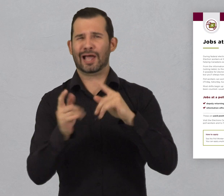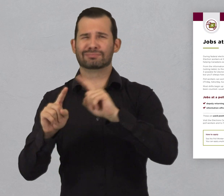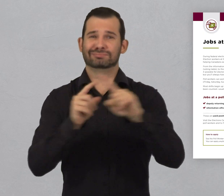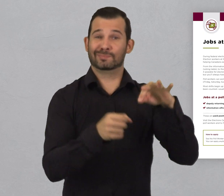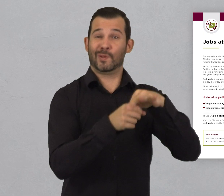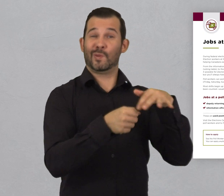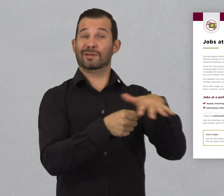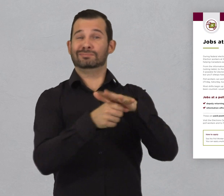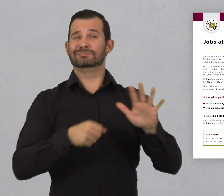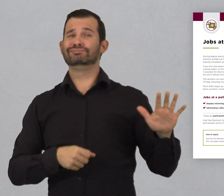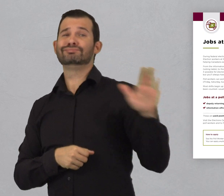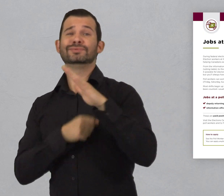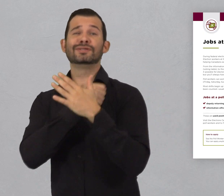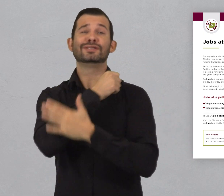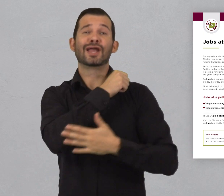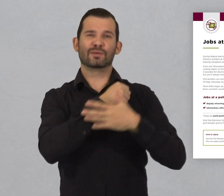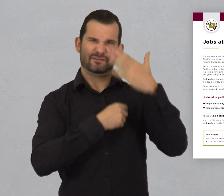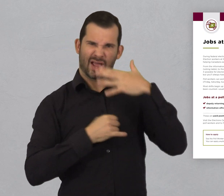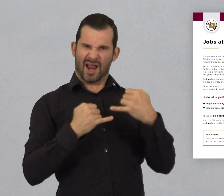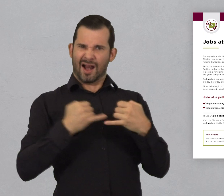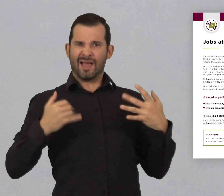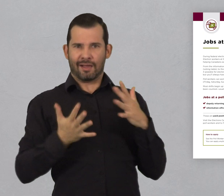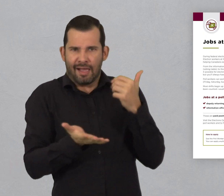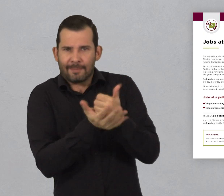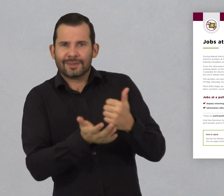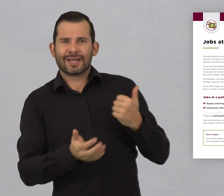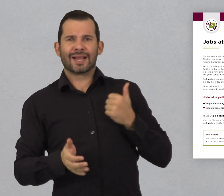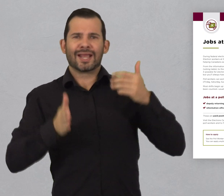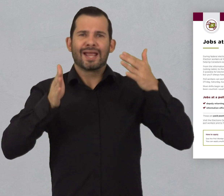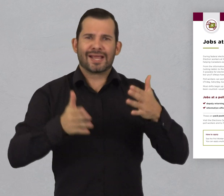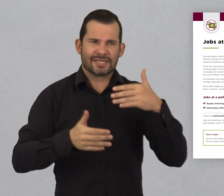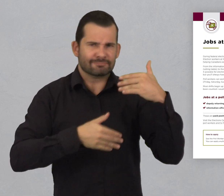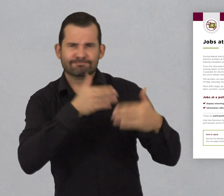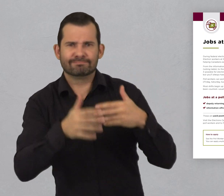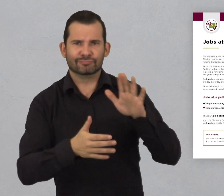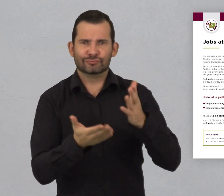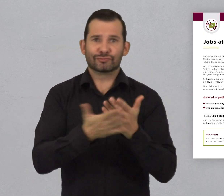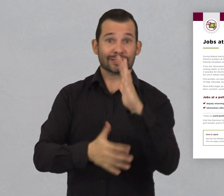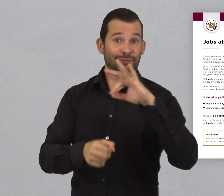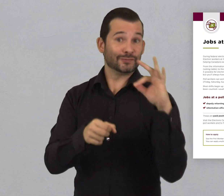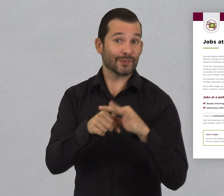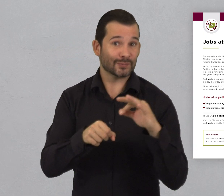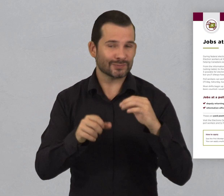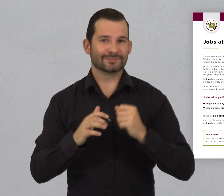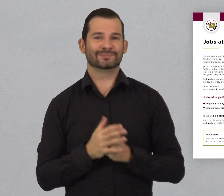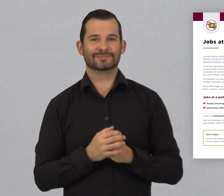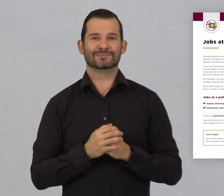places across the country are on the front line, helping Canadians exercise their right to vote.